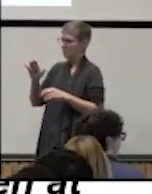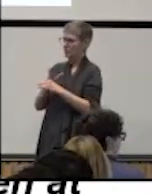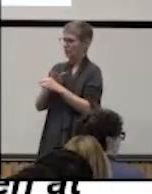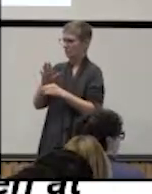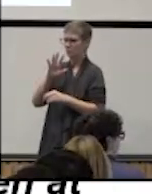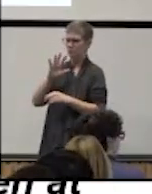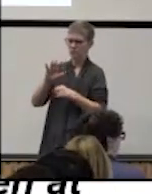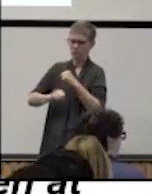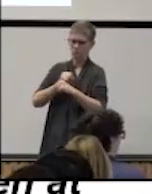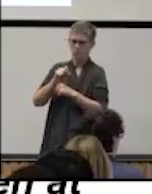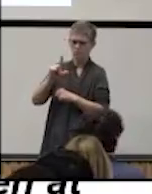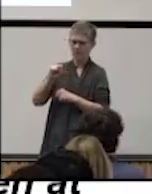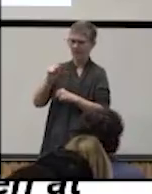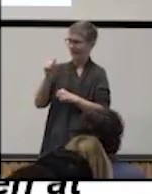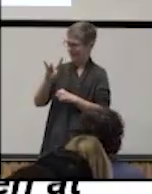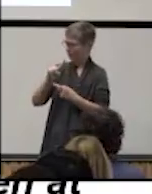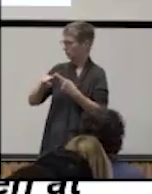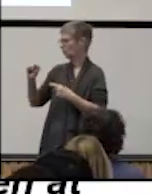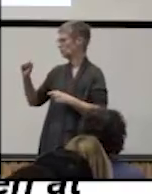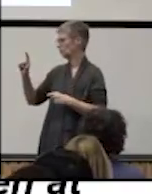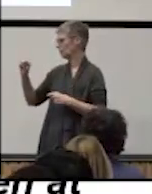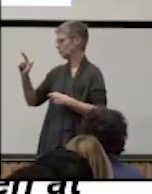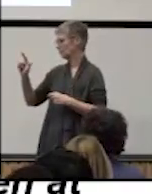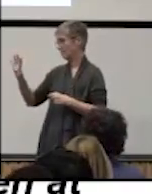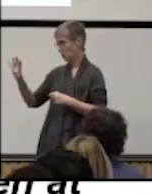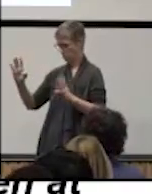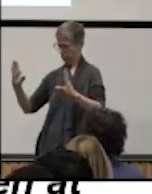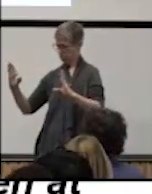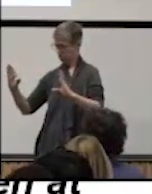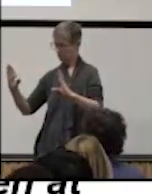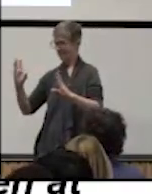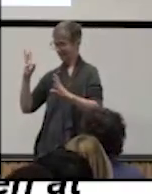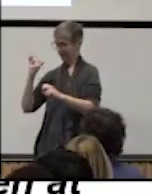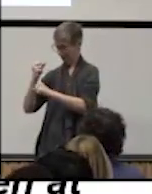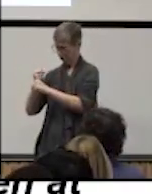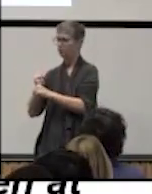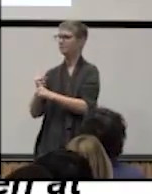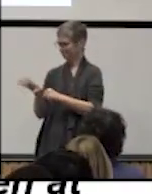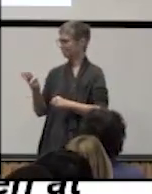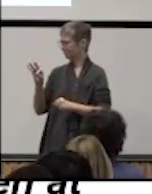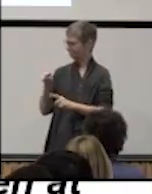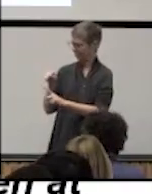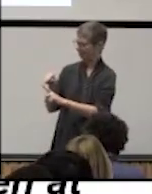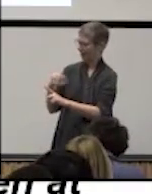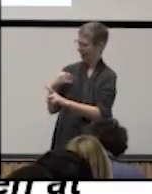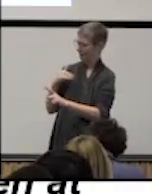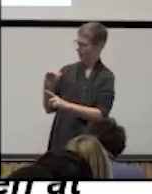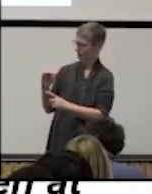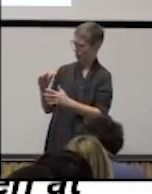to 2024, which we've reviewed their records and confirmed that they have a permanent childhood hearing difference.